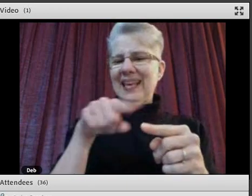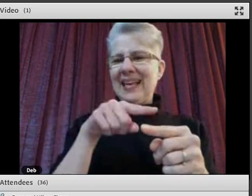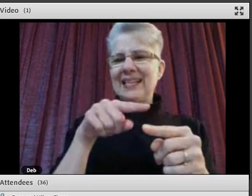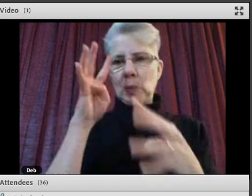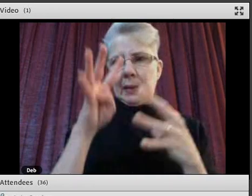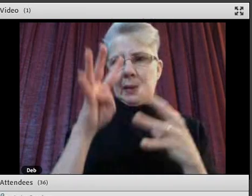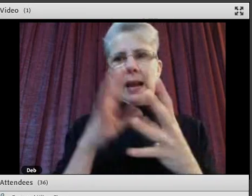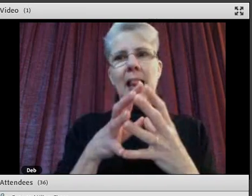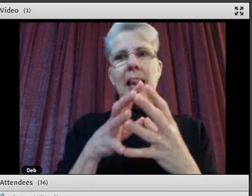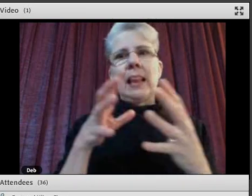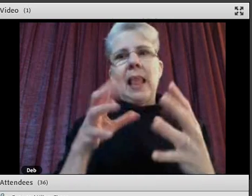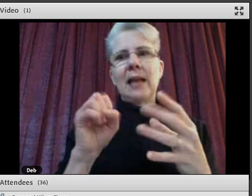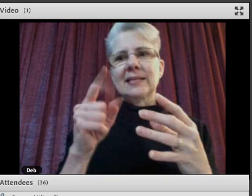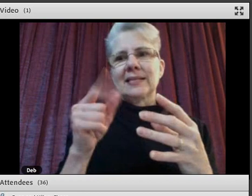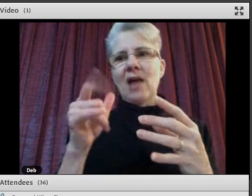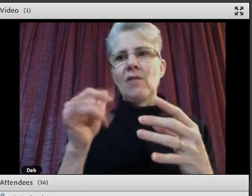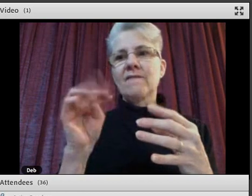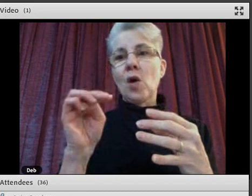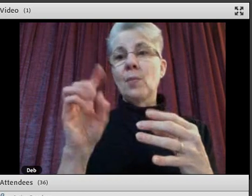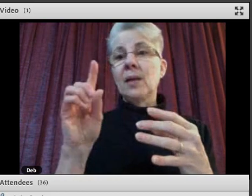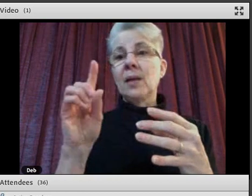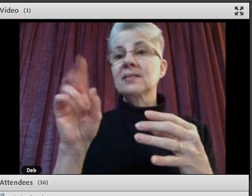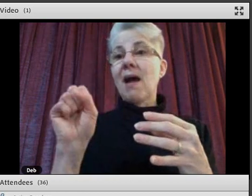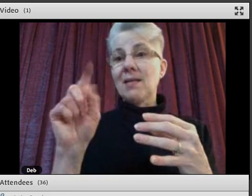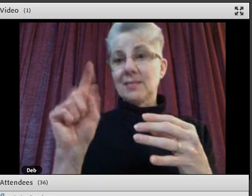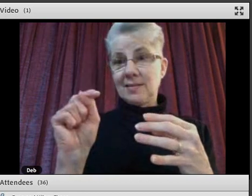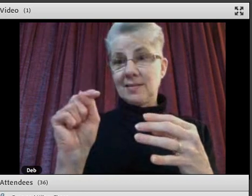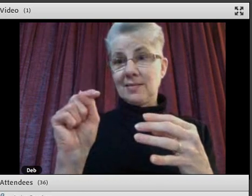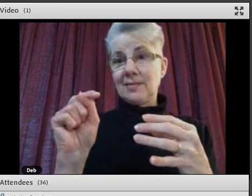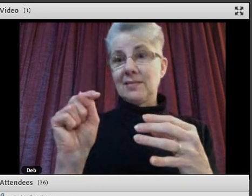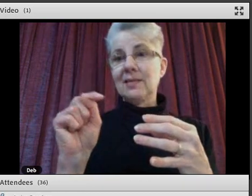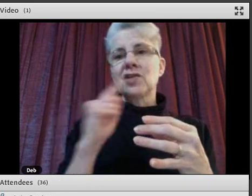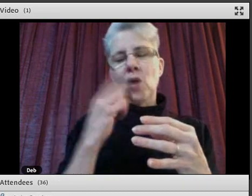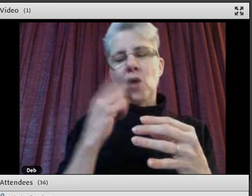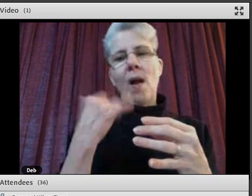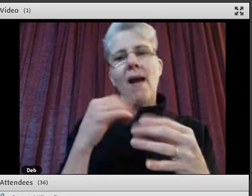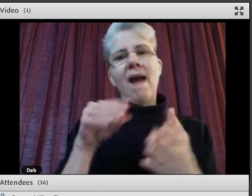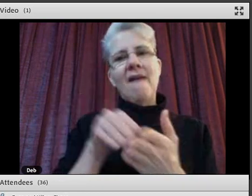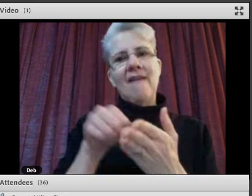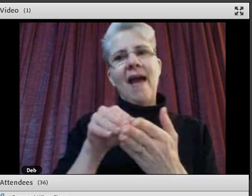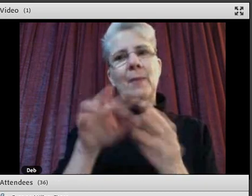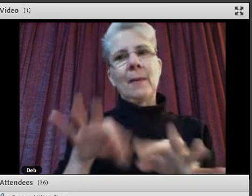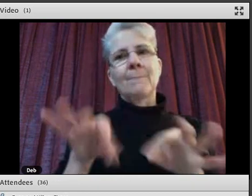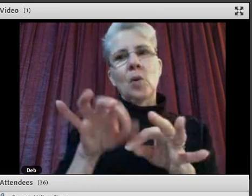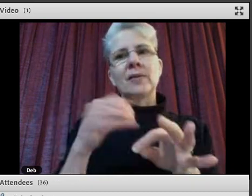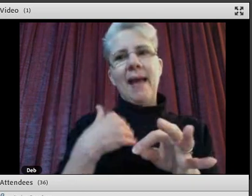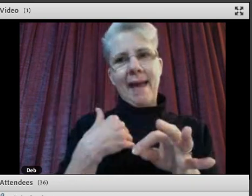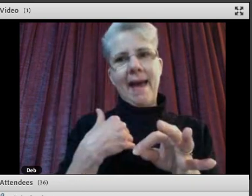These create just tons of Styrofoam dust, which is why the vacuum is important to have when you're bringing out the Styrofoam.